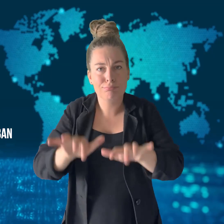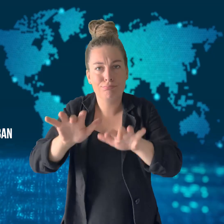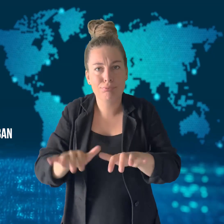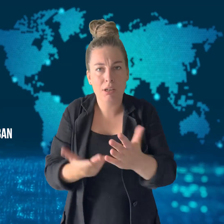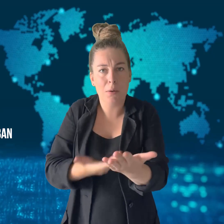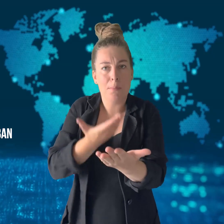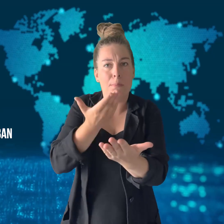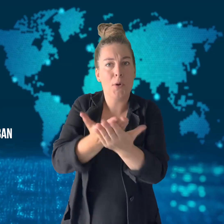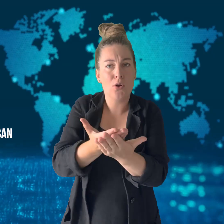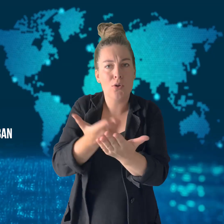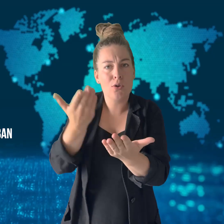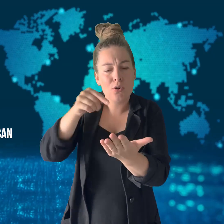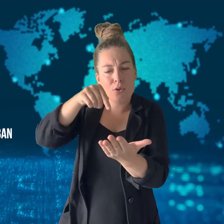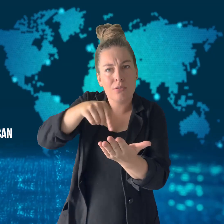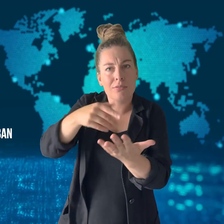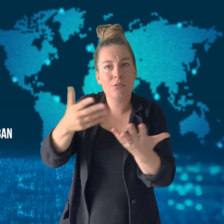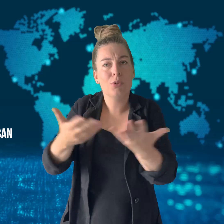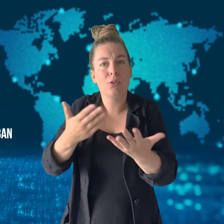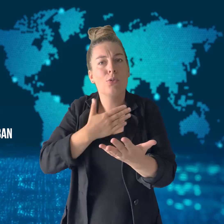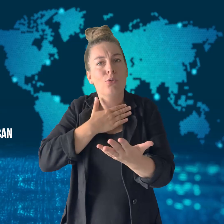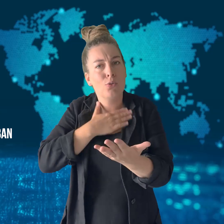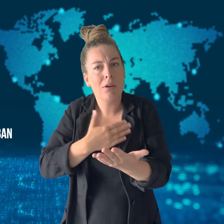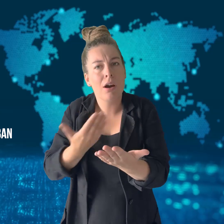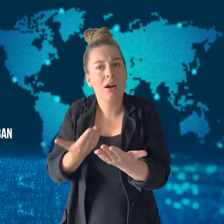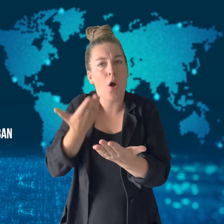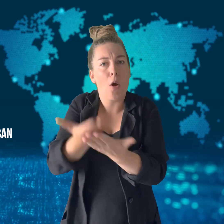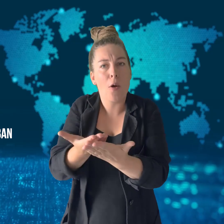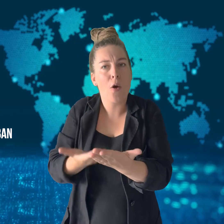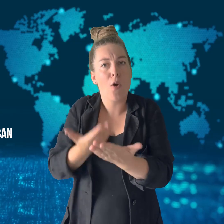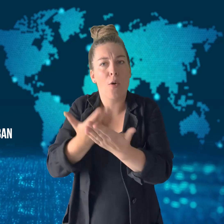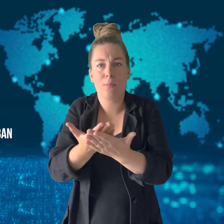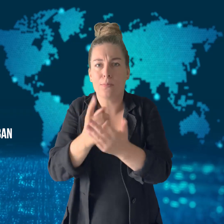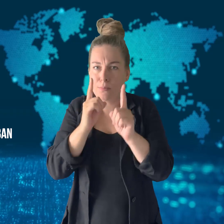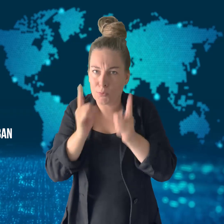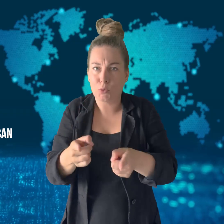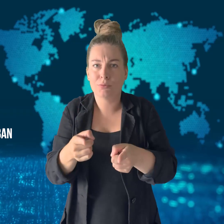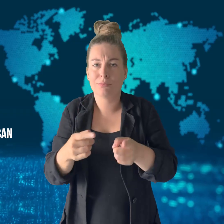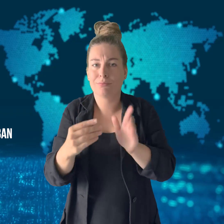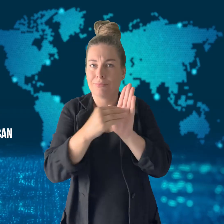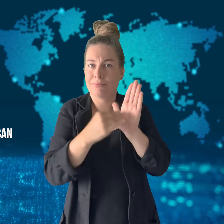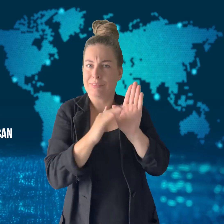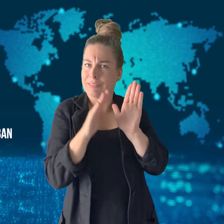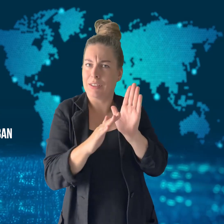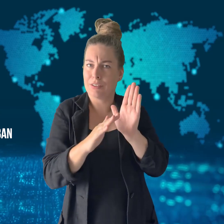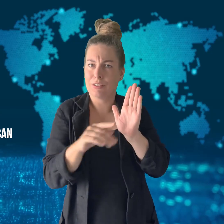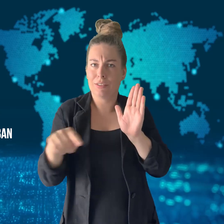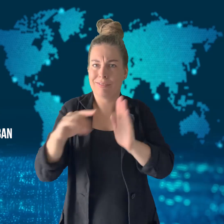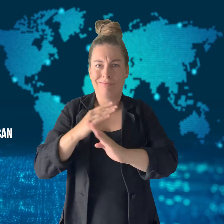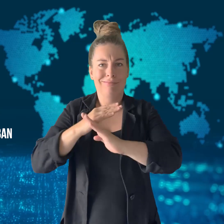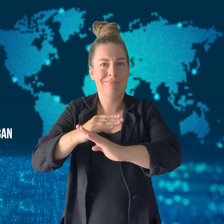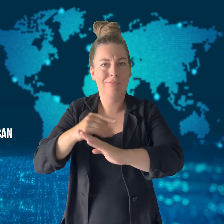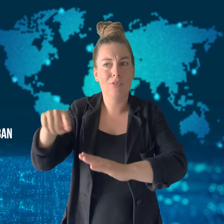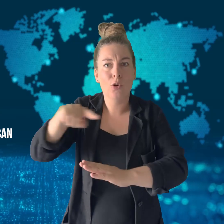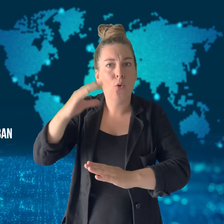The group presented a joint report recommending the ban be maintained.